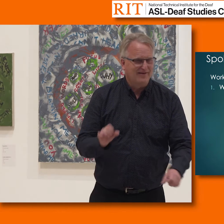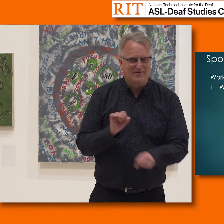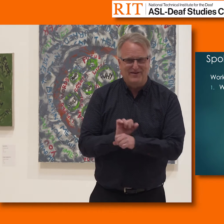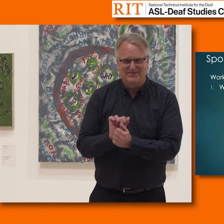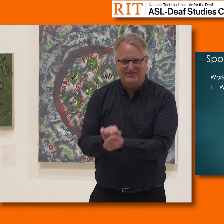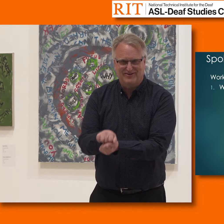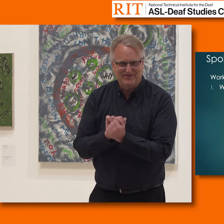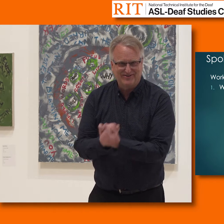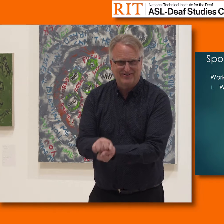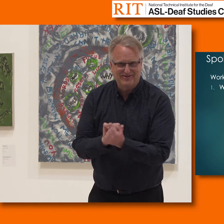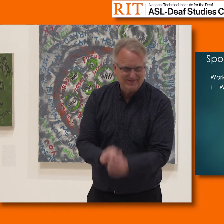That's working together.